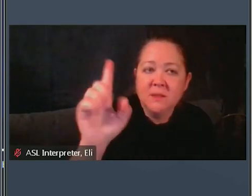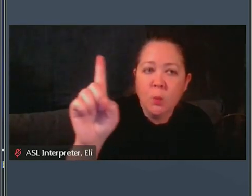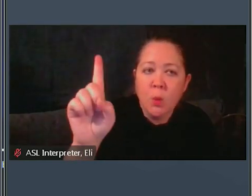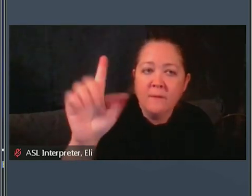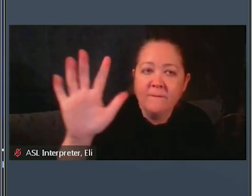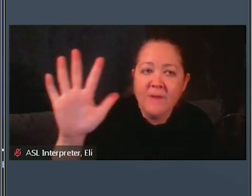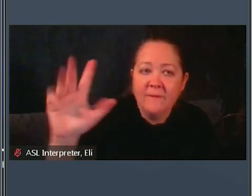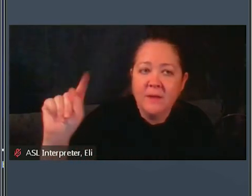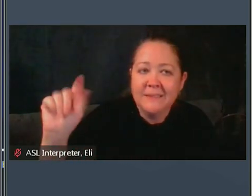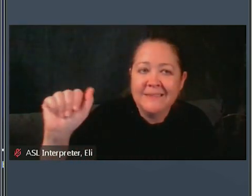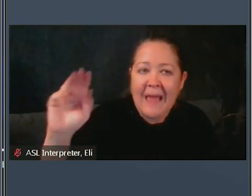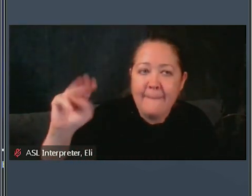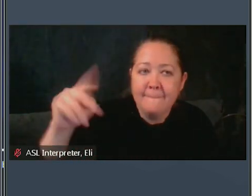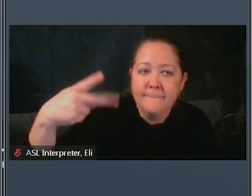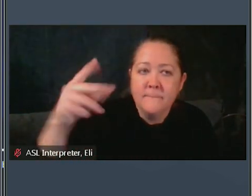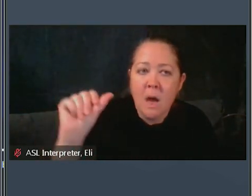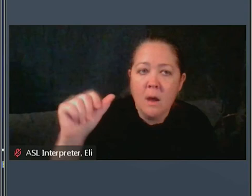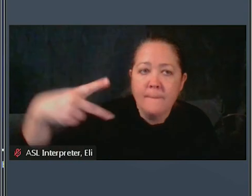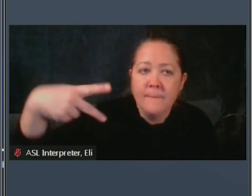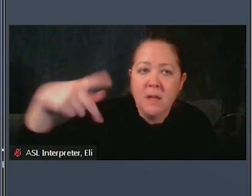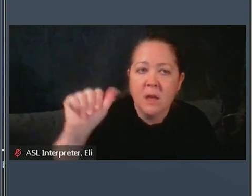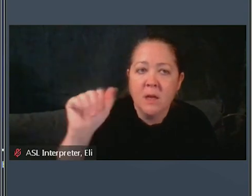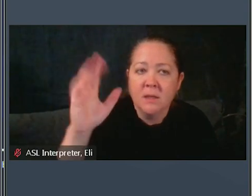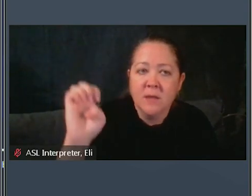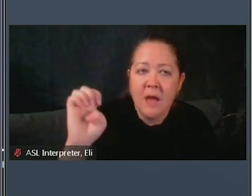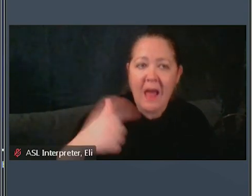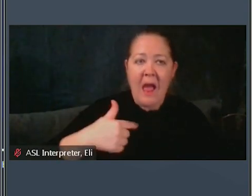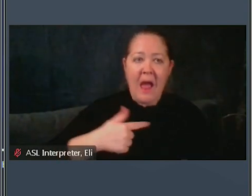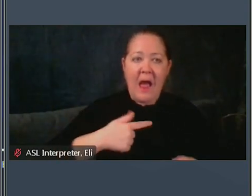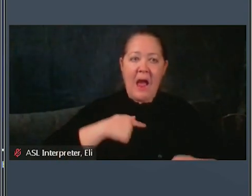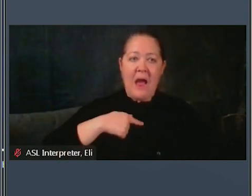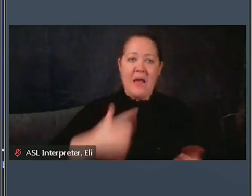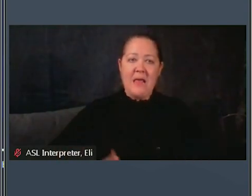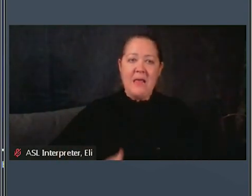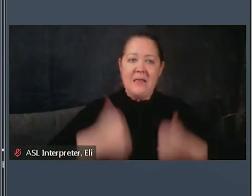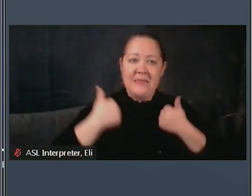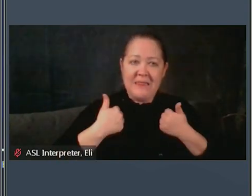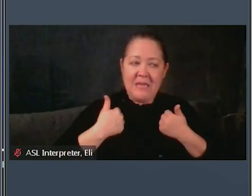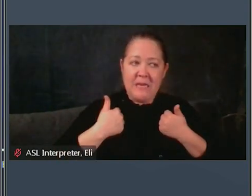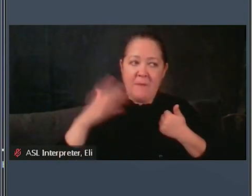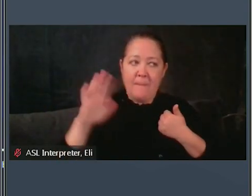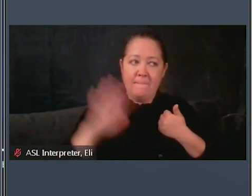I live maybe 50 feet away from the current entrance and the proposed entrance.